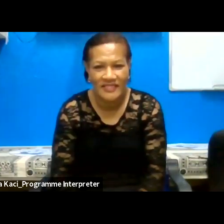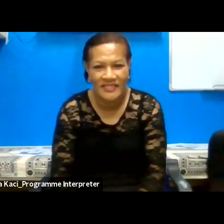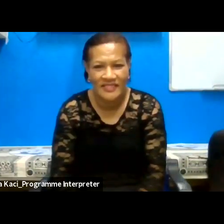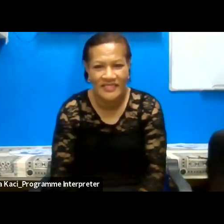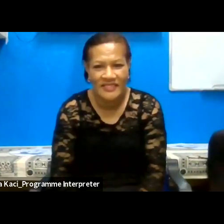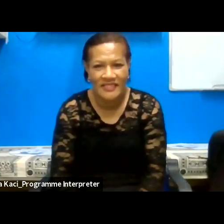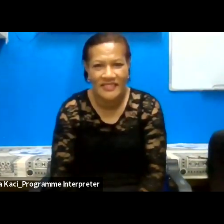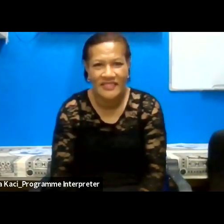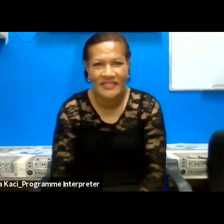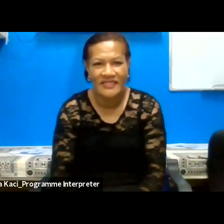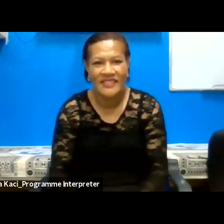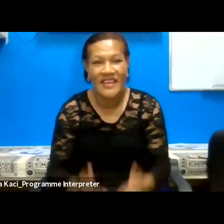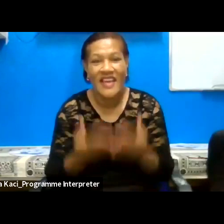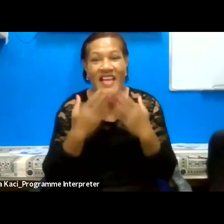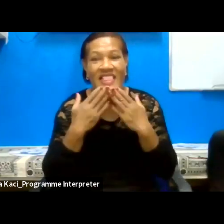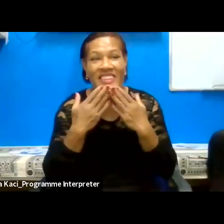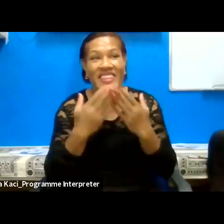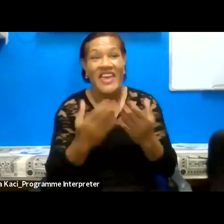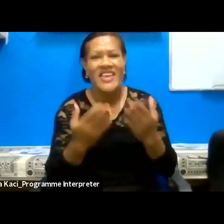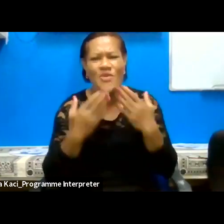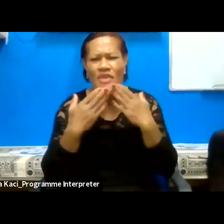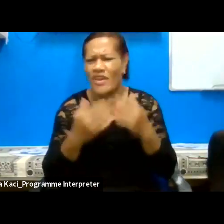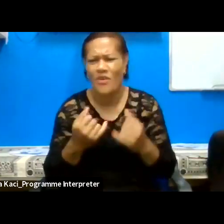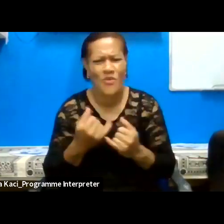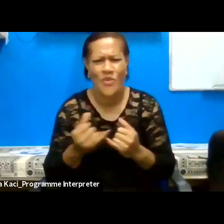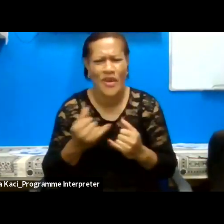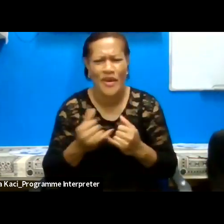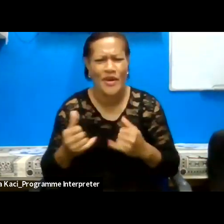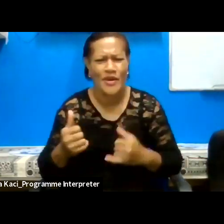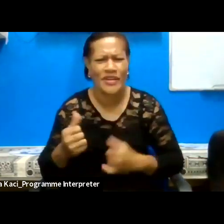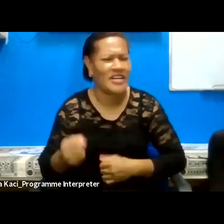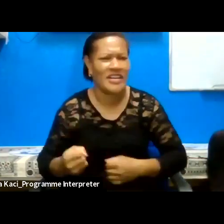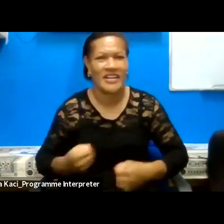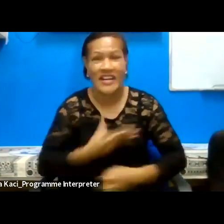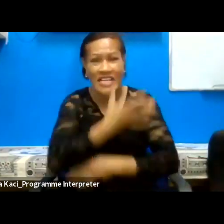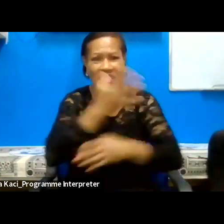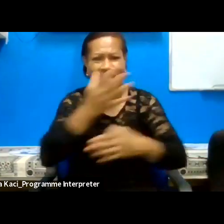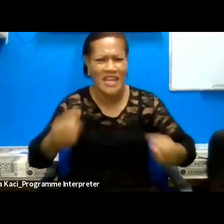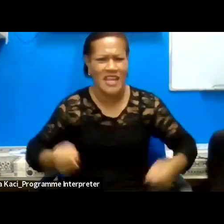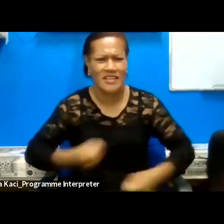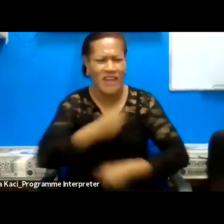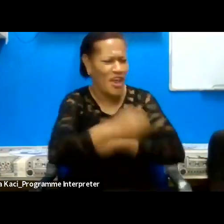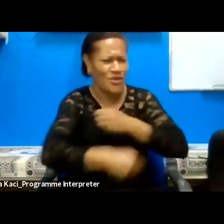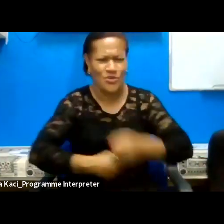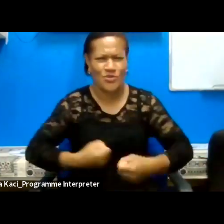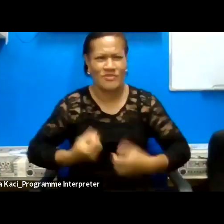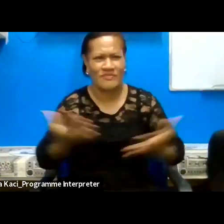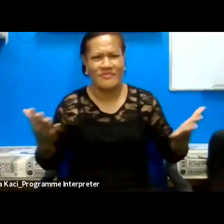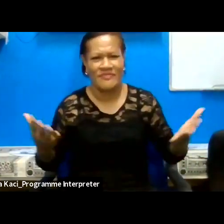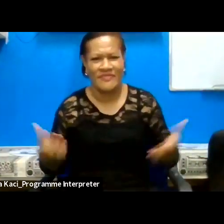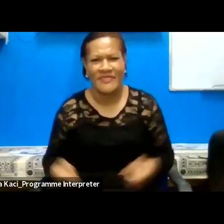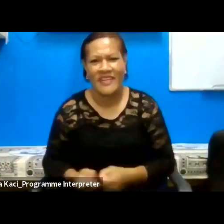when it comes to leasing with communicating with uh people